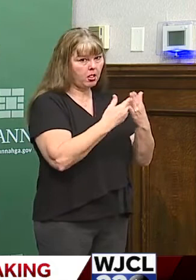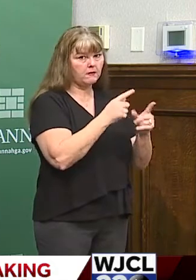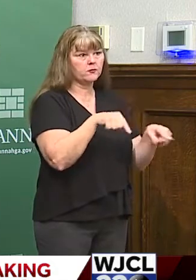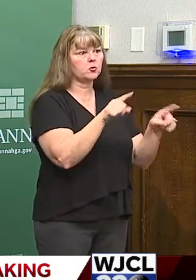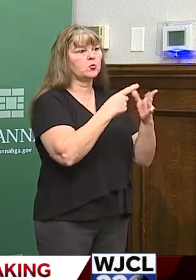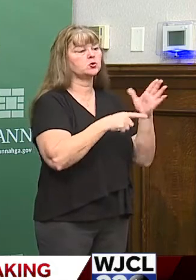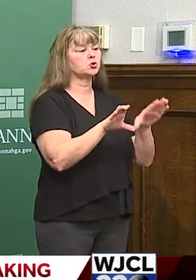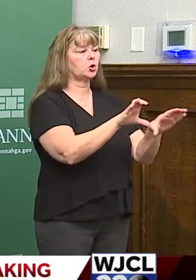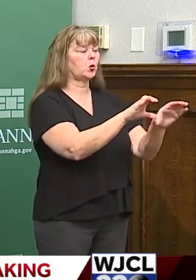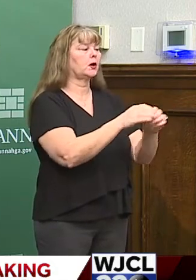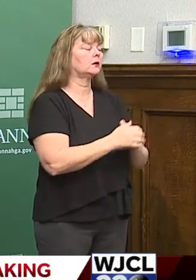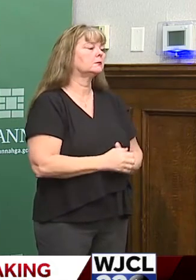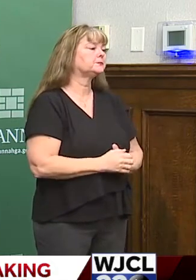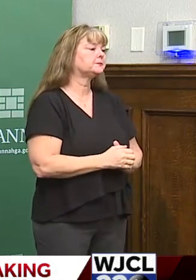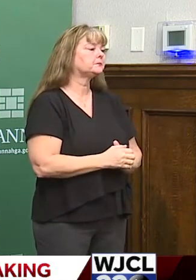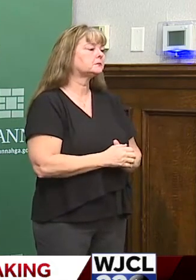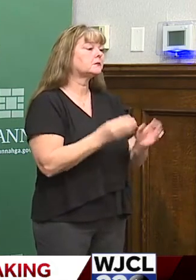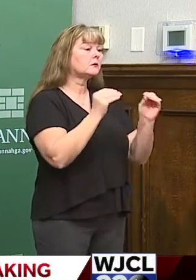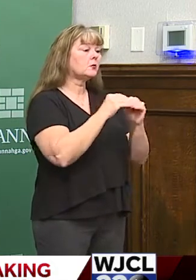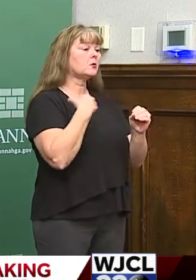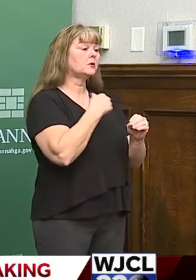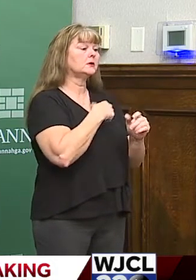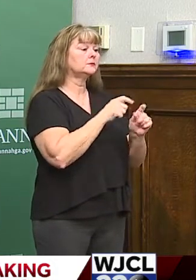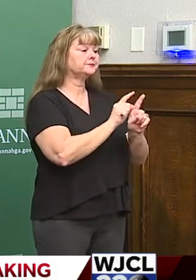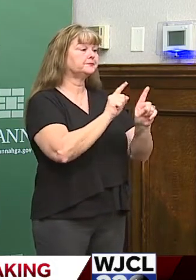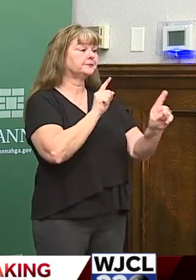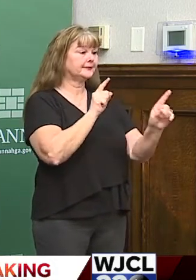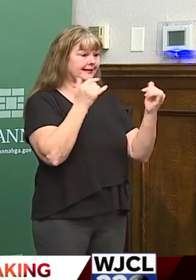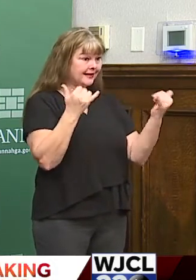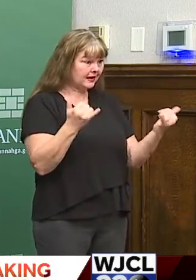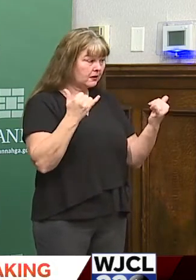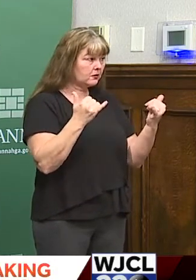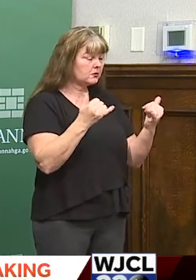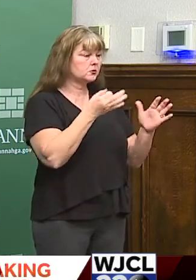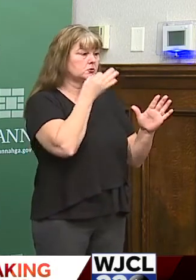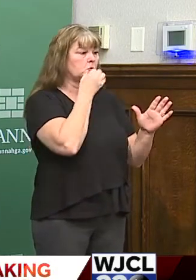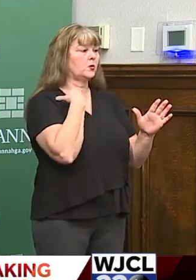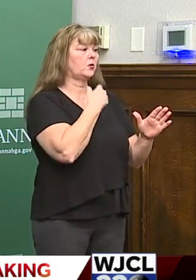SO WE CONTINUE TO THANK ALL OF YOU FOR WHAT YOU'RE DOING.